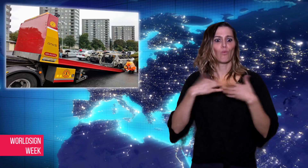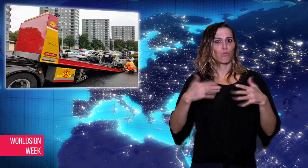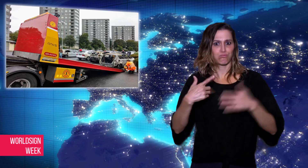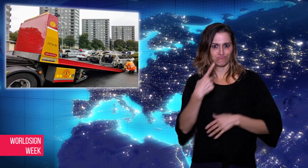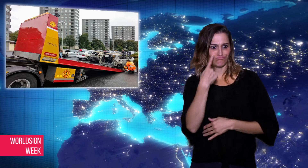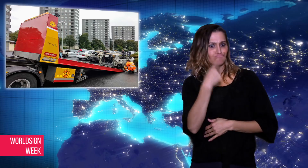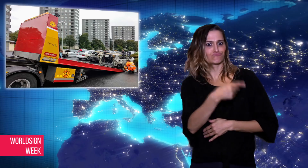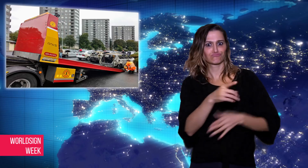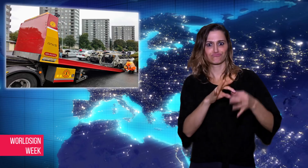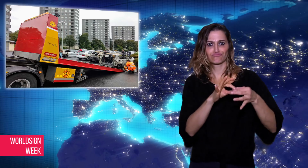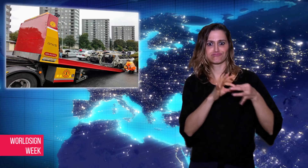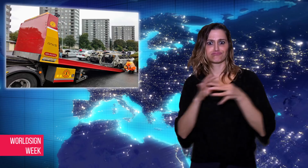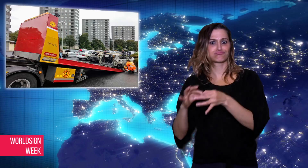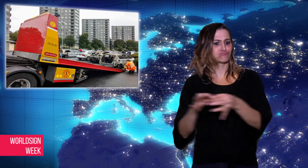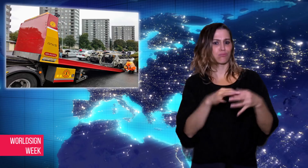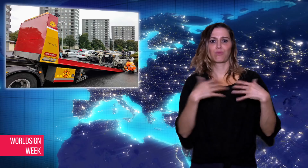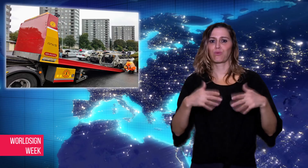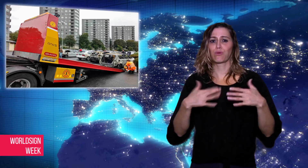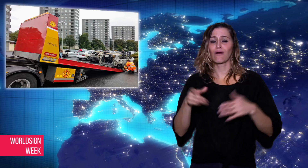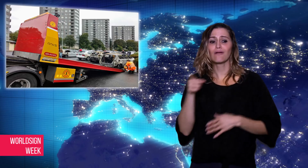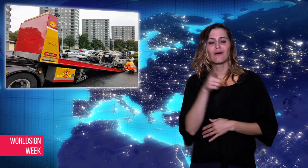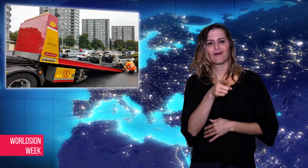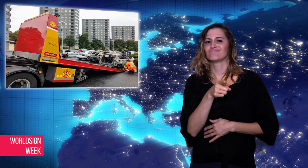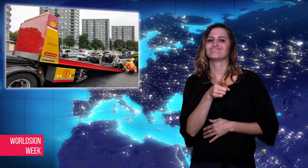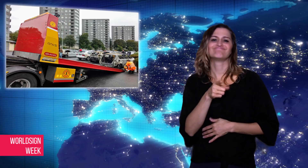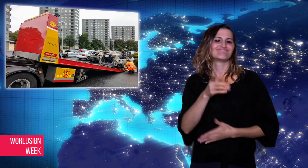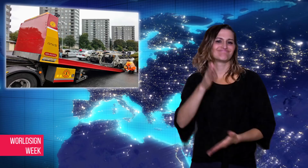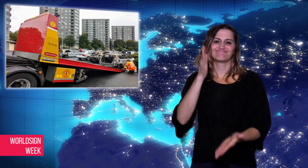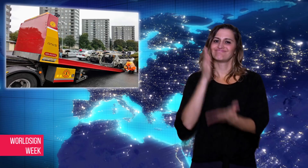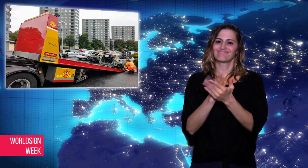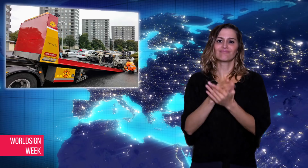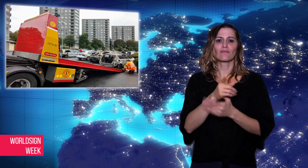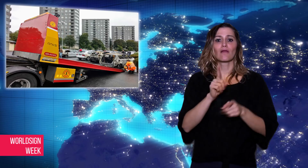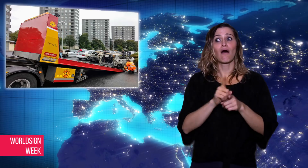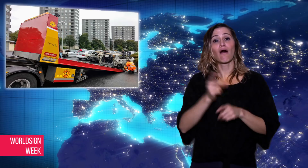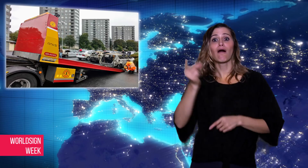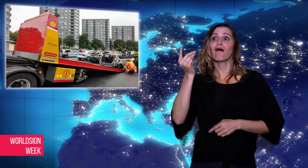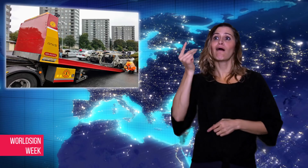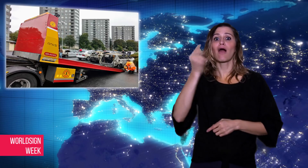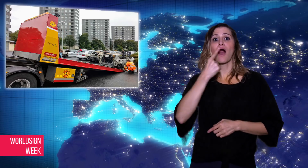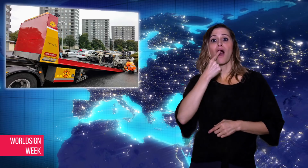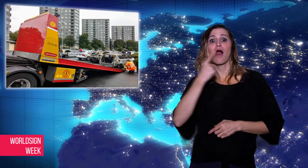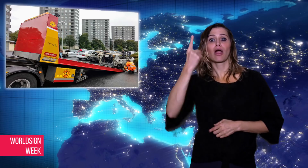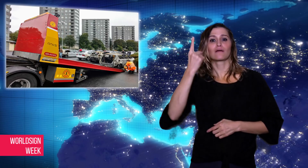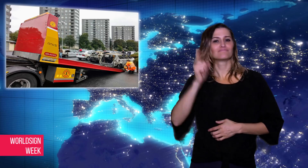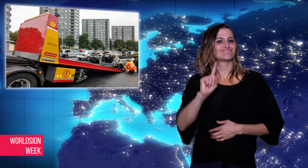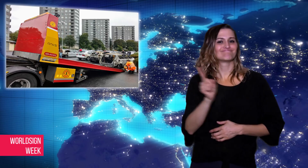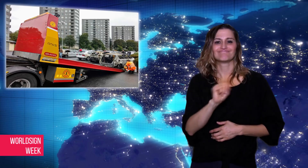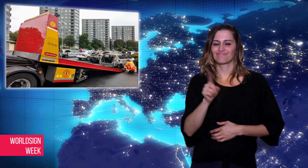It was organized,” he said. However,